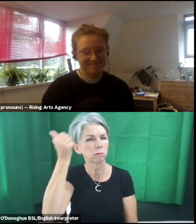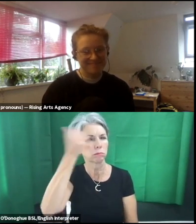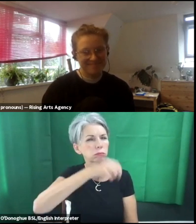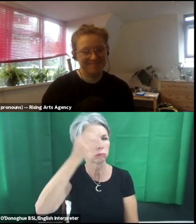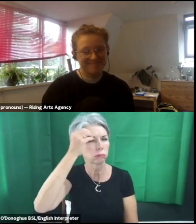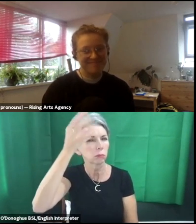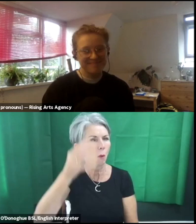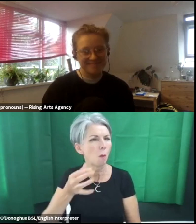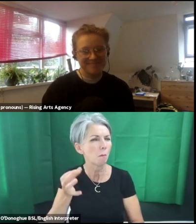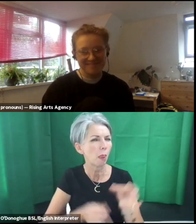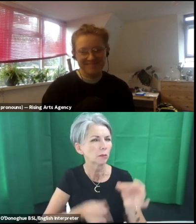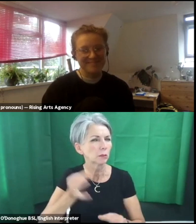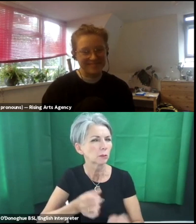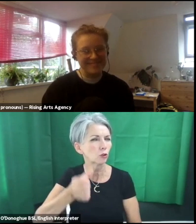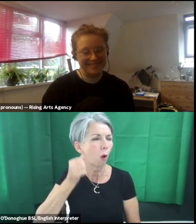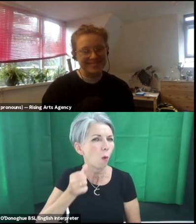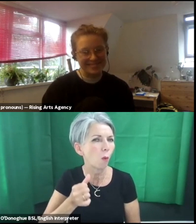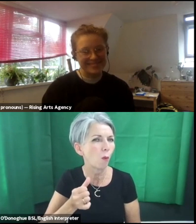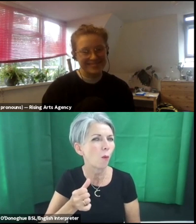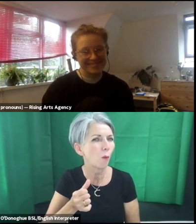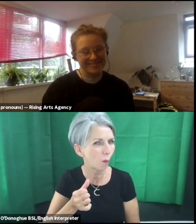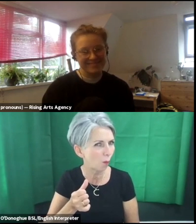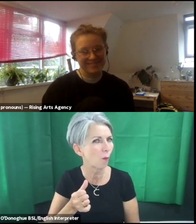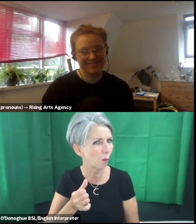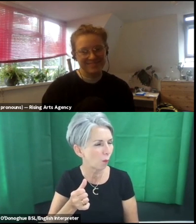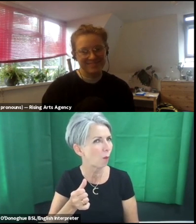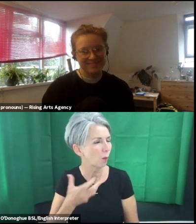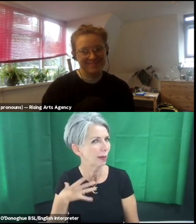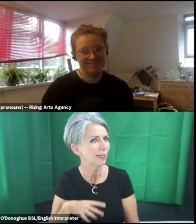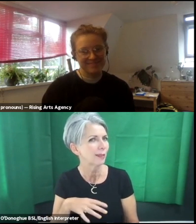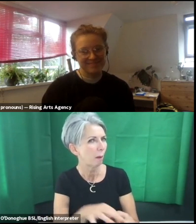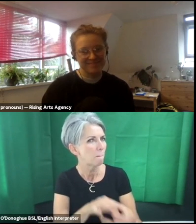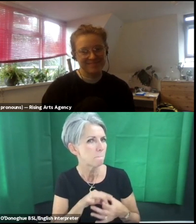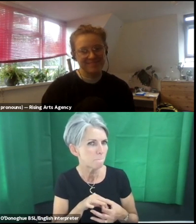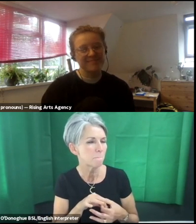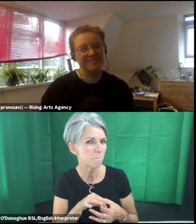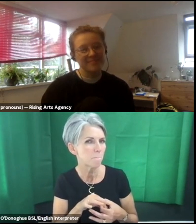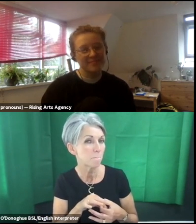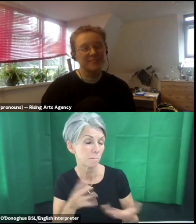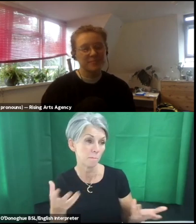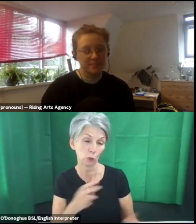I feel like we count on them also. And yeah. And unions are changing.